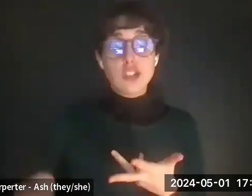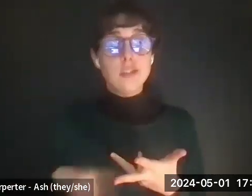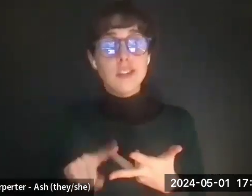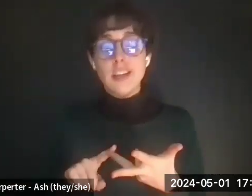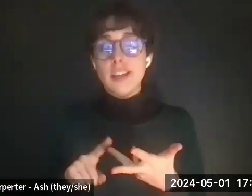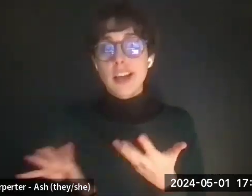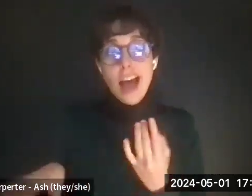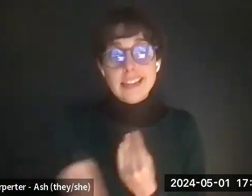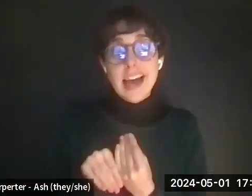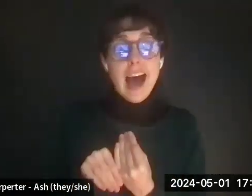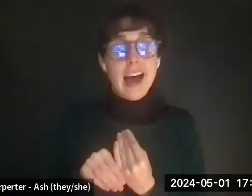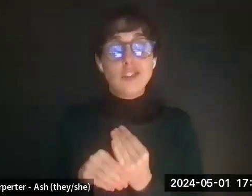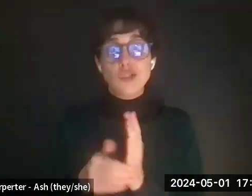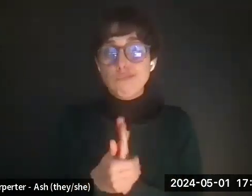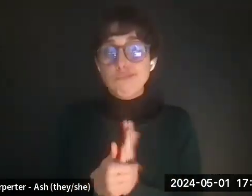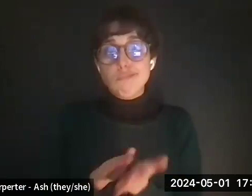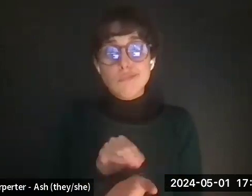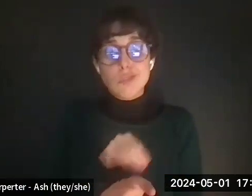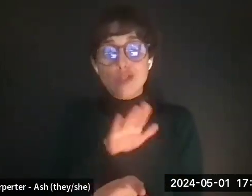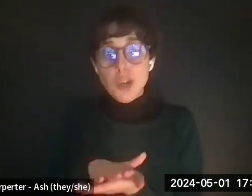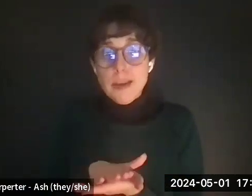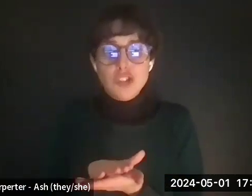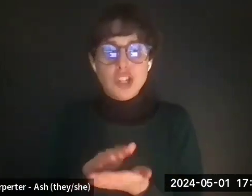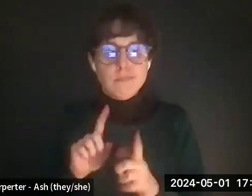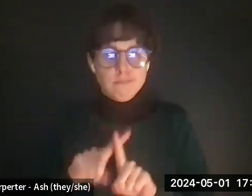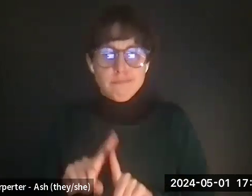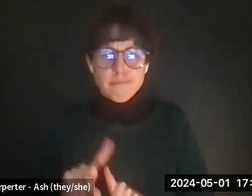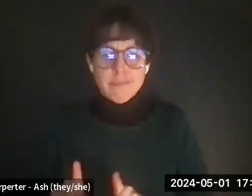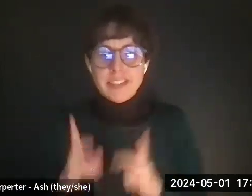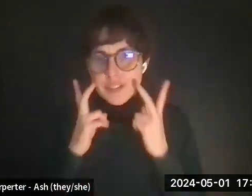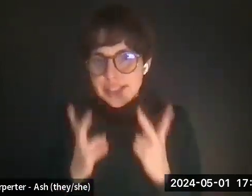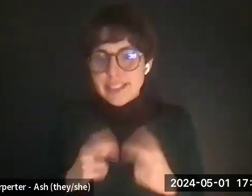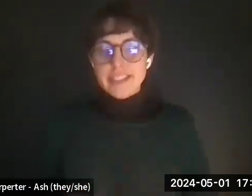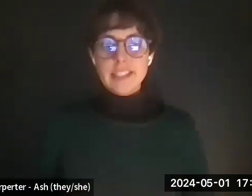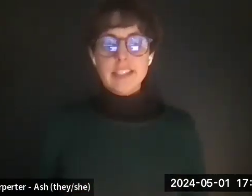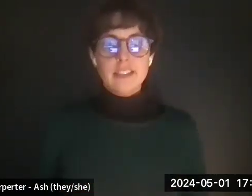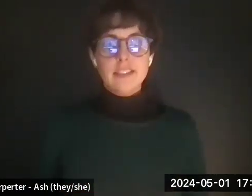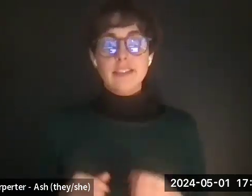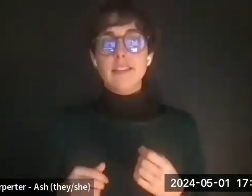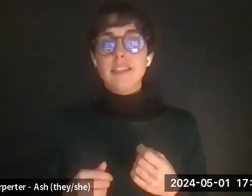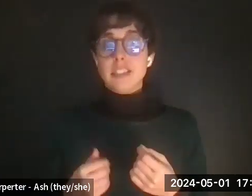So this is up and running and we're already seeing a lot of improvements. The next release of Helms will occur in December